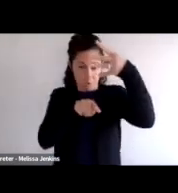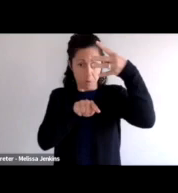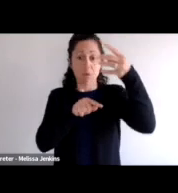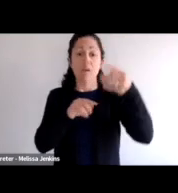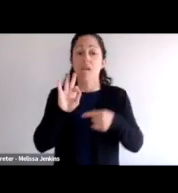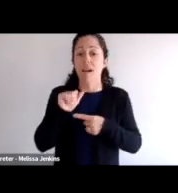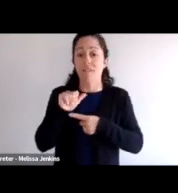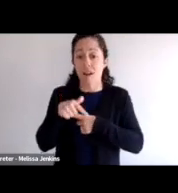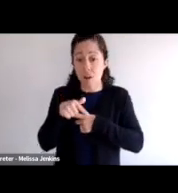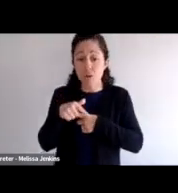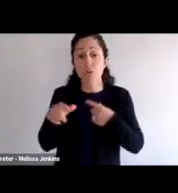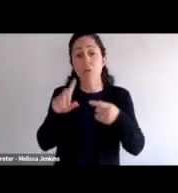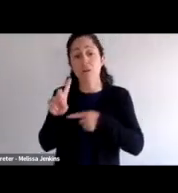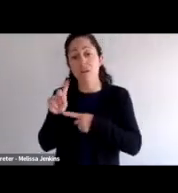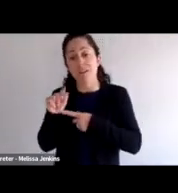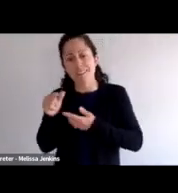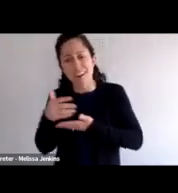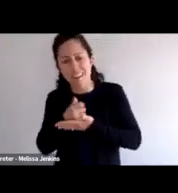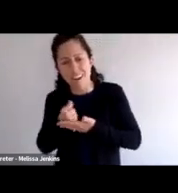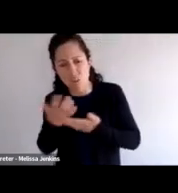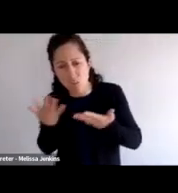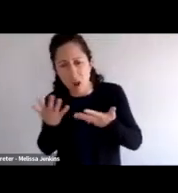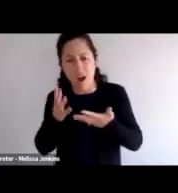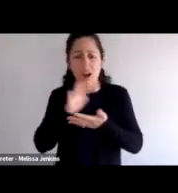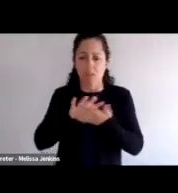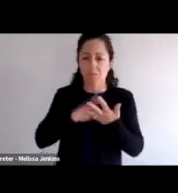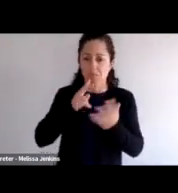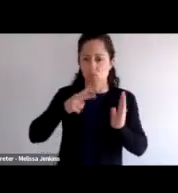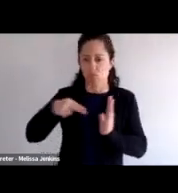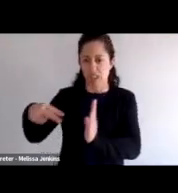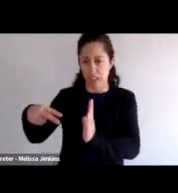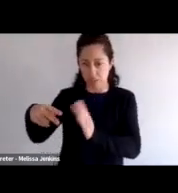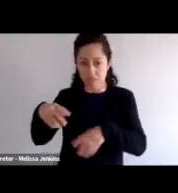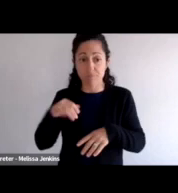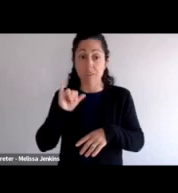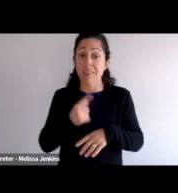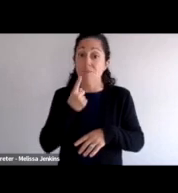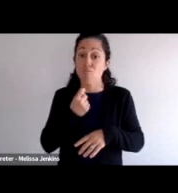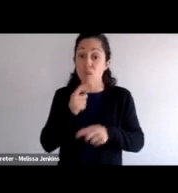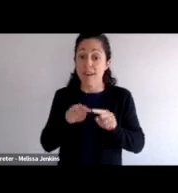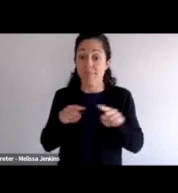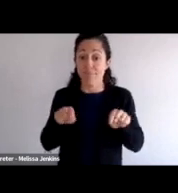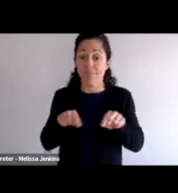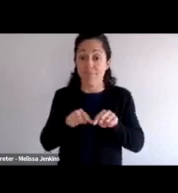what the data collection is. As I said when you hit "Get Started," you will be in the RARE-X in the